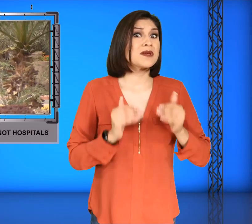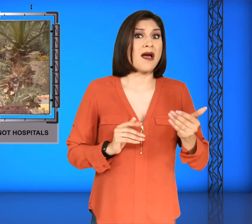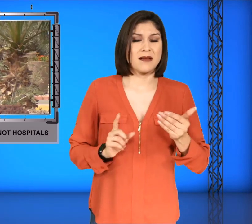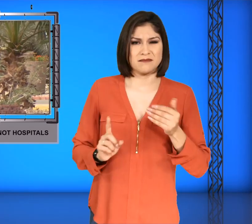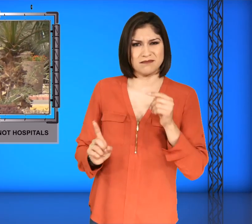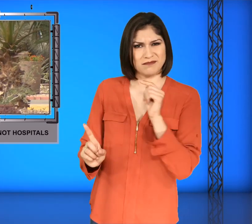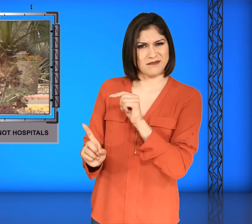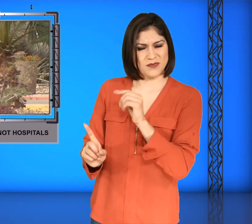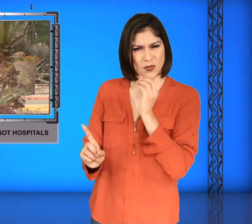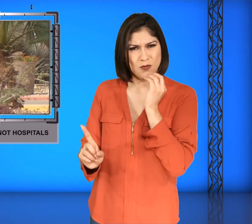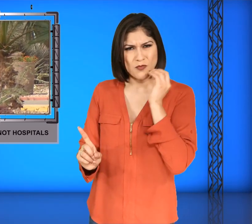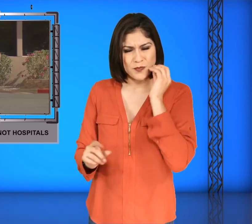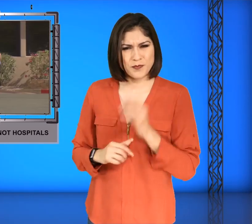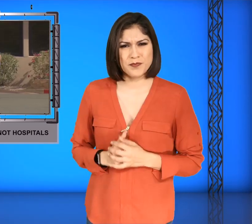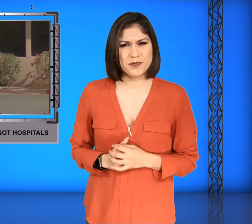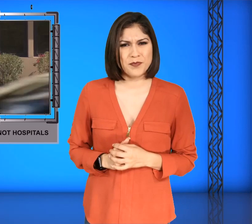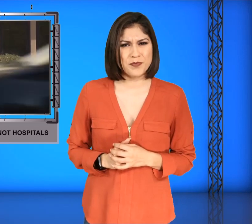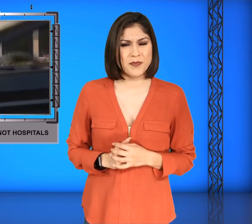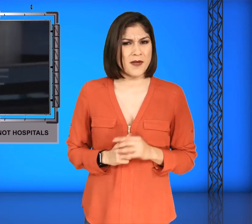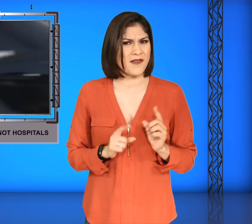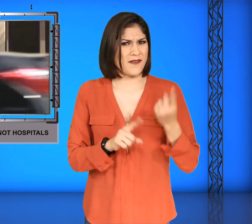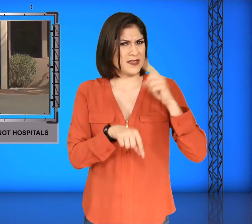people in the U.S. are dying at home than at the hospital.